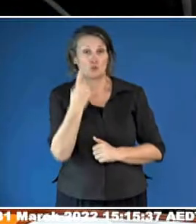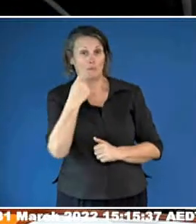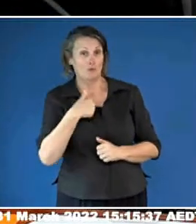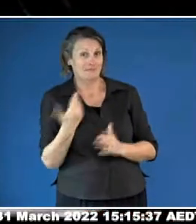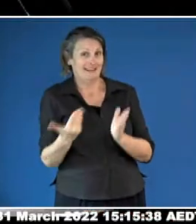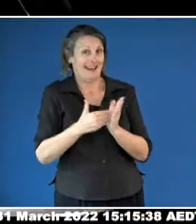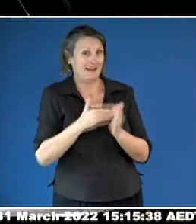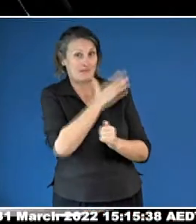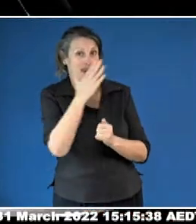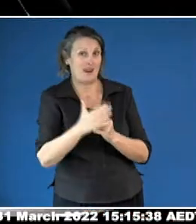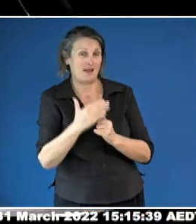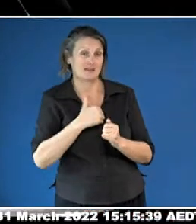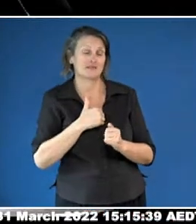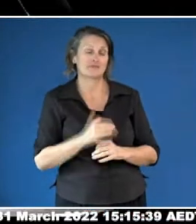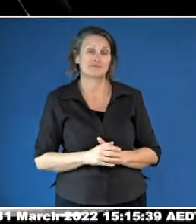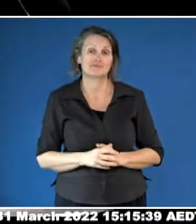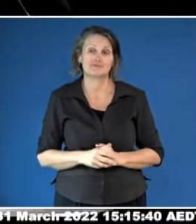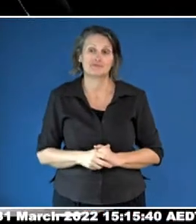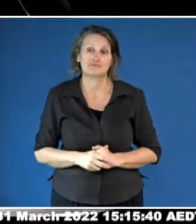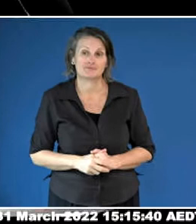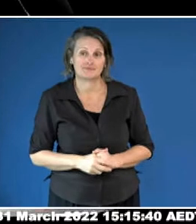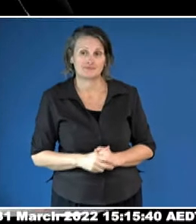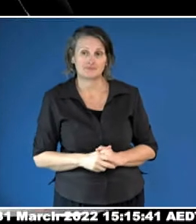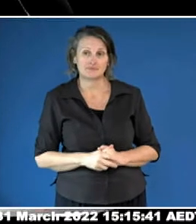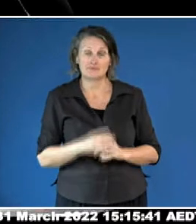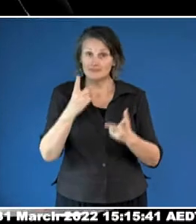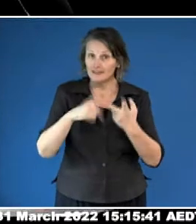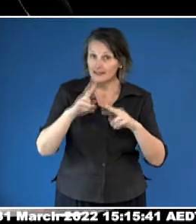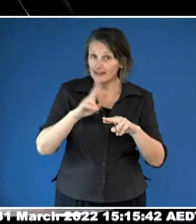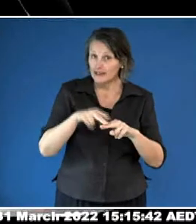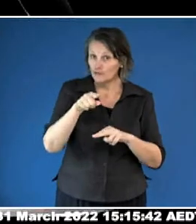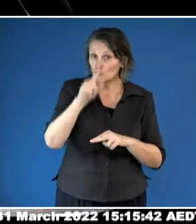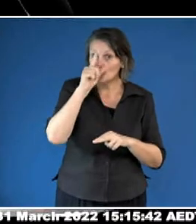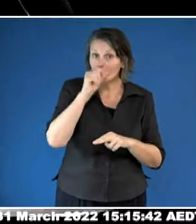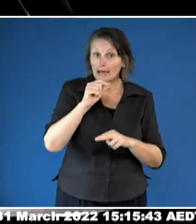So I guess as a final comment - and that would be great, if you could make those recommendations available.